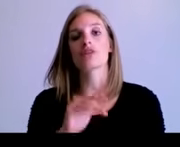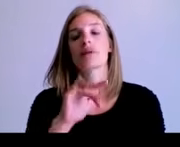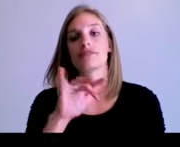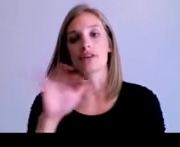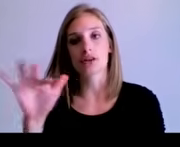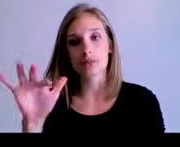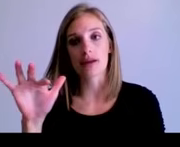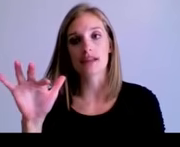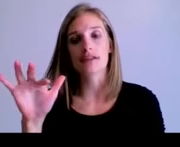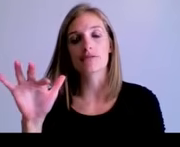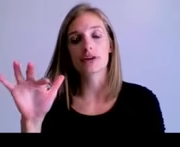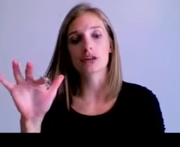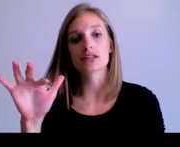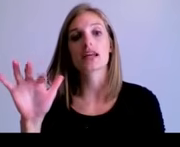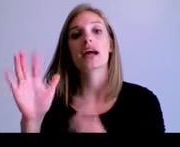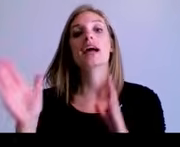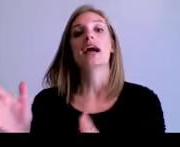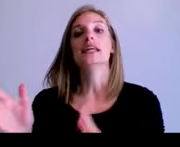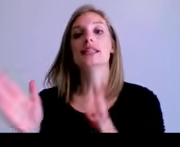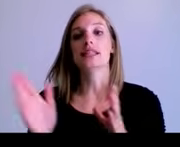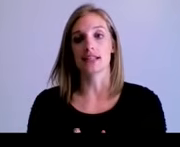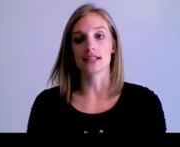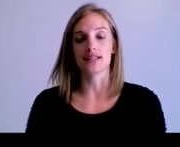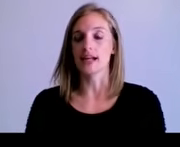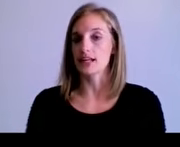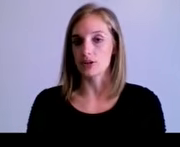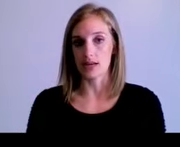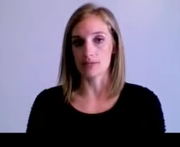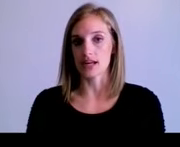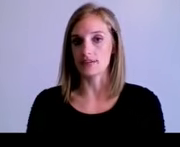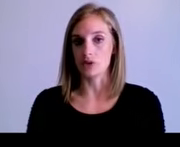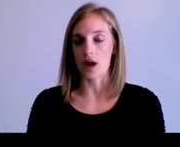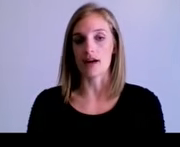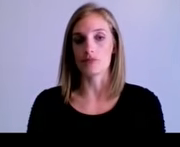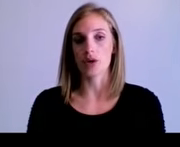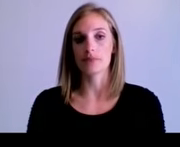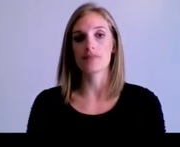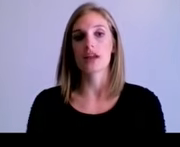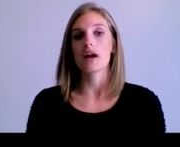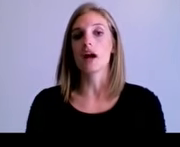by fingerspelling it first and then signing your name sign.